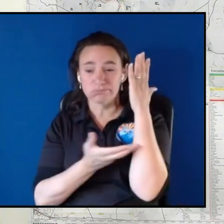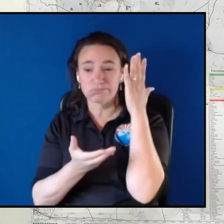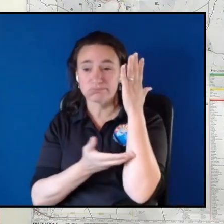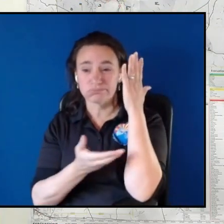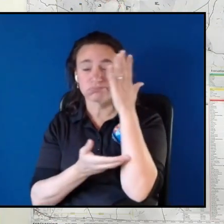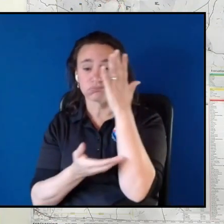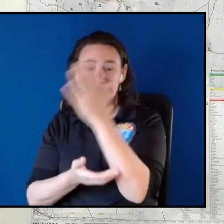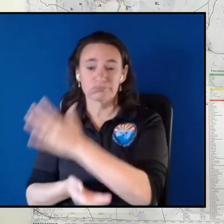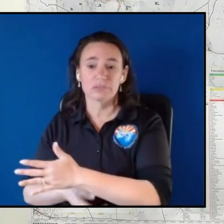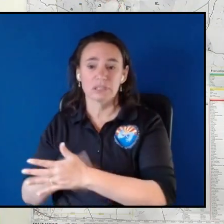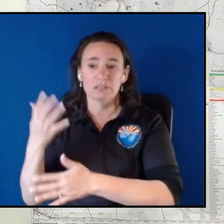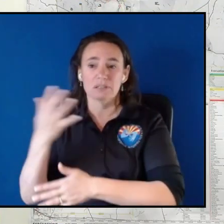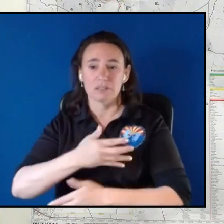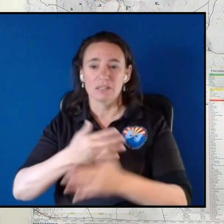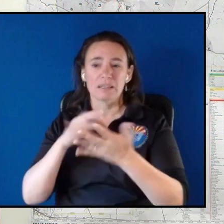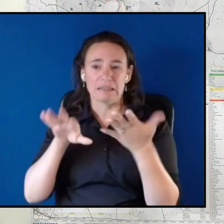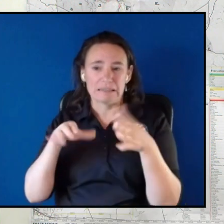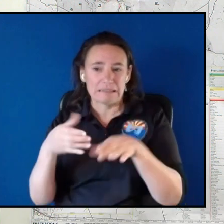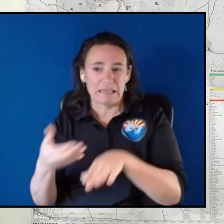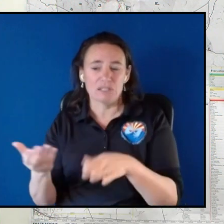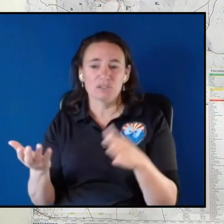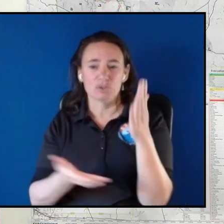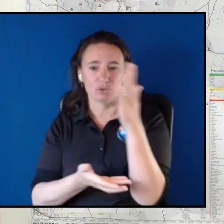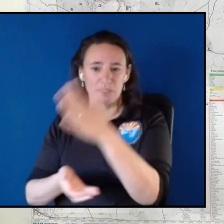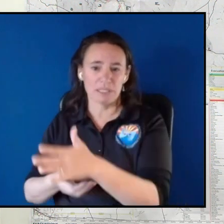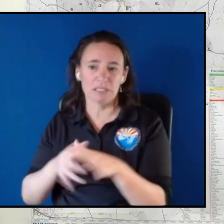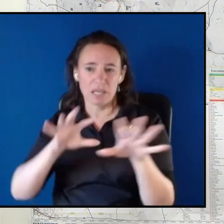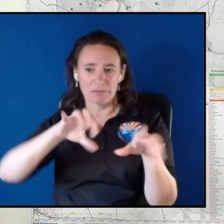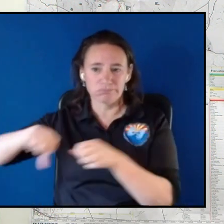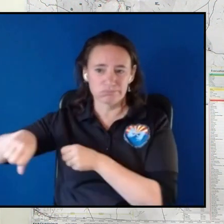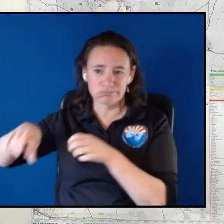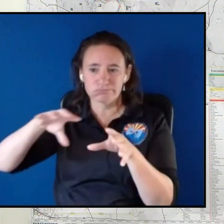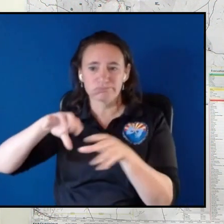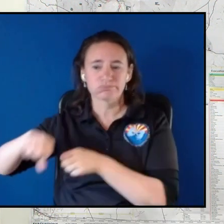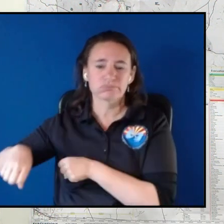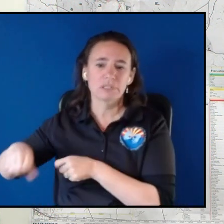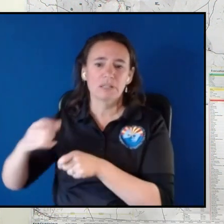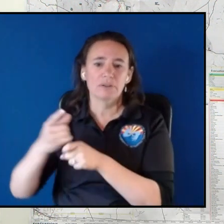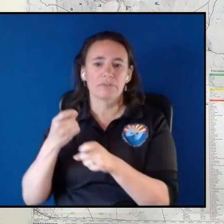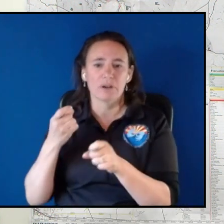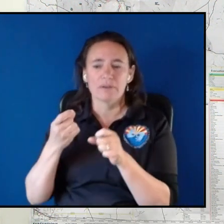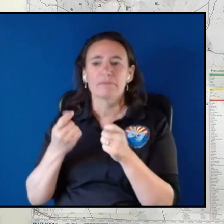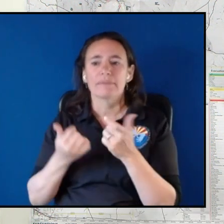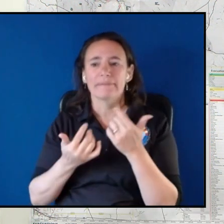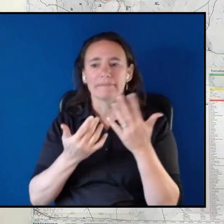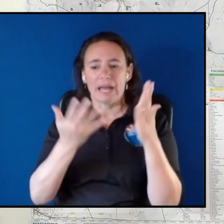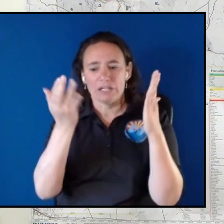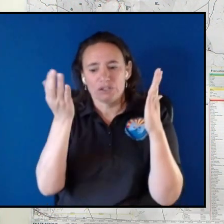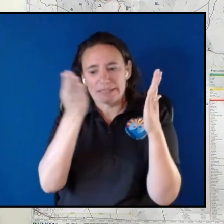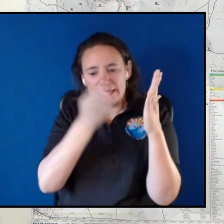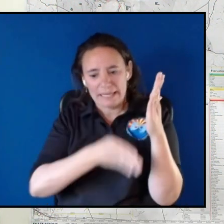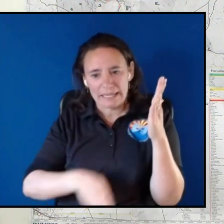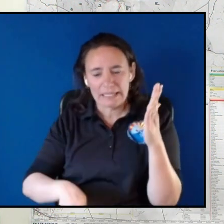Removing that from what we would consider the fire's edge in the future. Scraping the soils down to mineral soil, getting